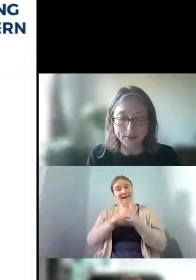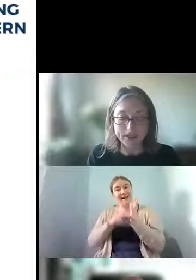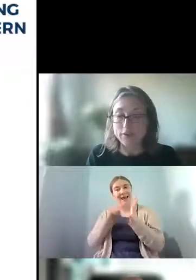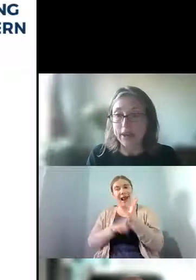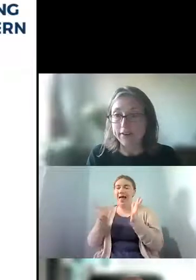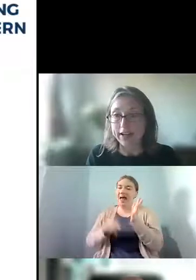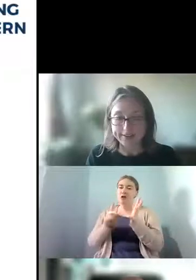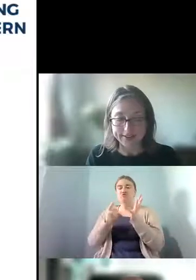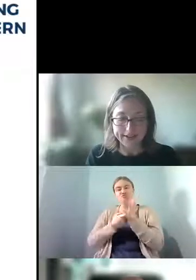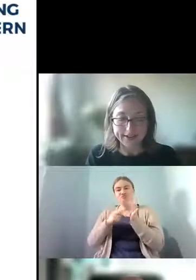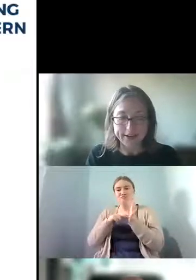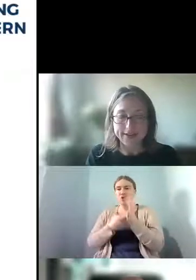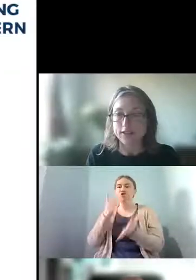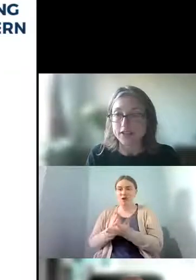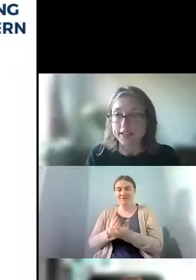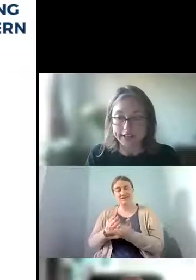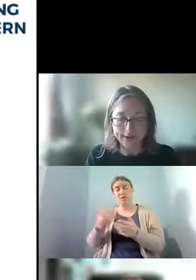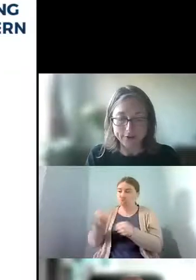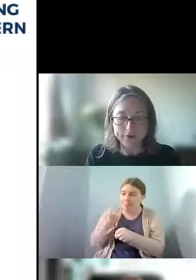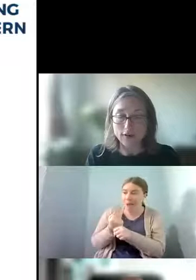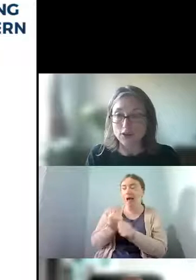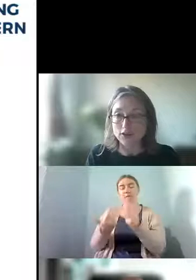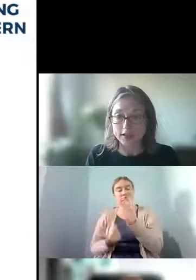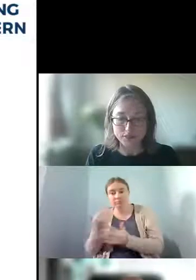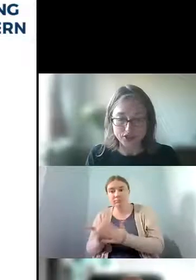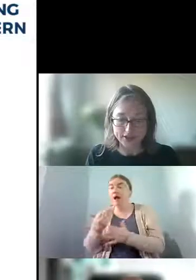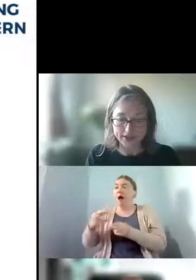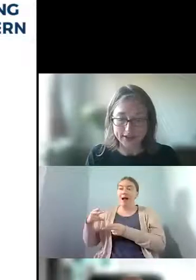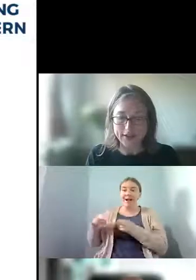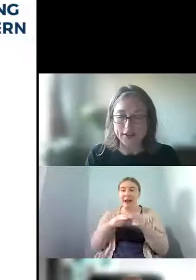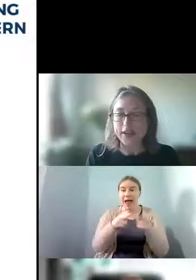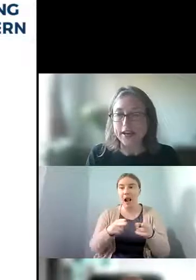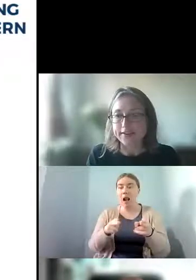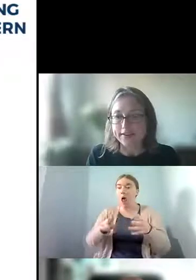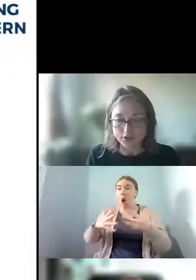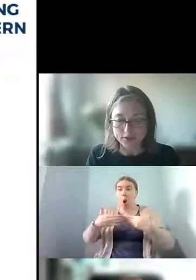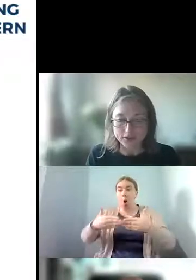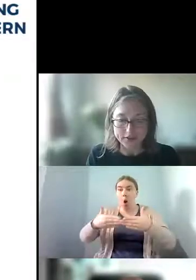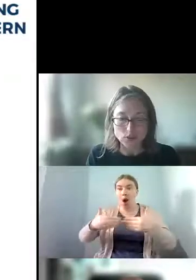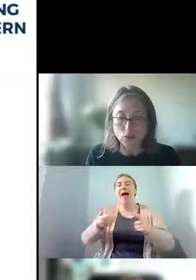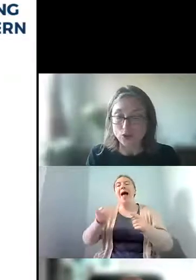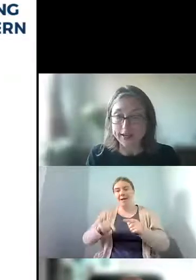and repairing assets such as canals locks and bridges that are next to rivers and waterways